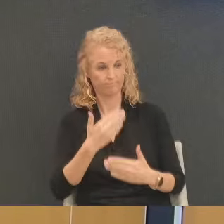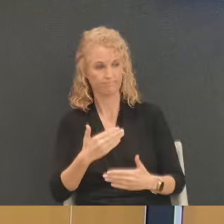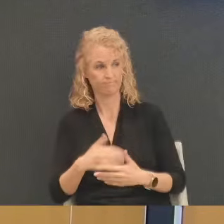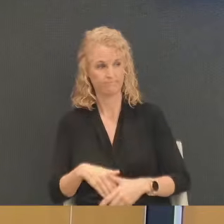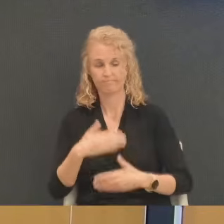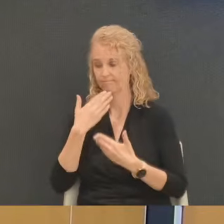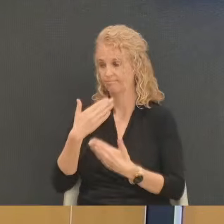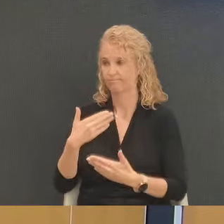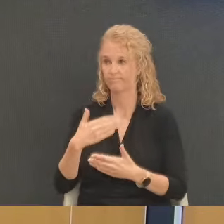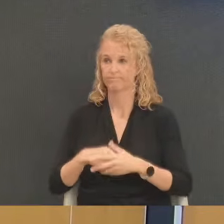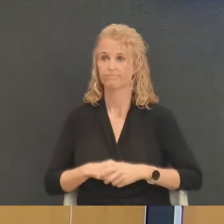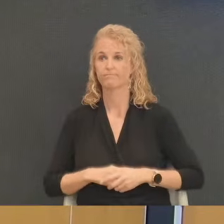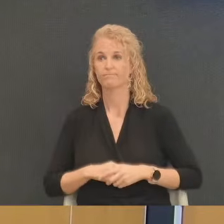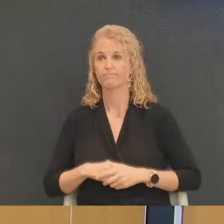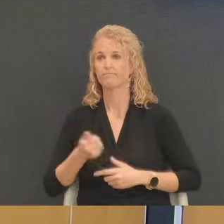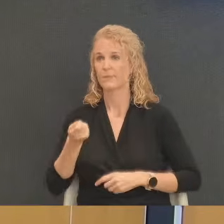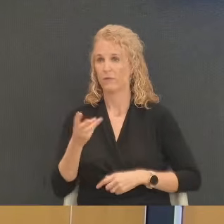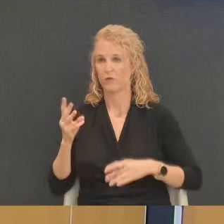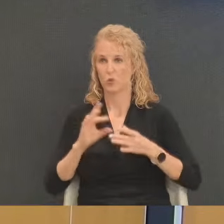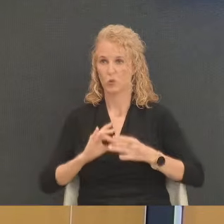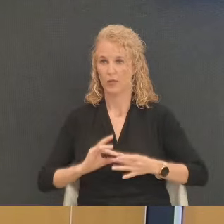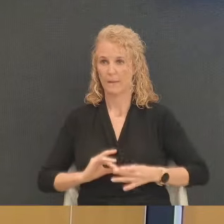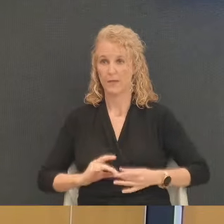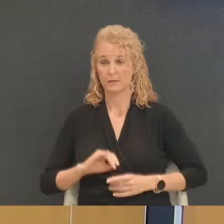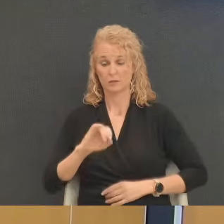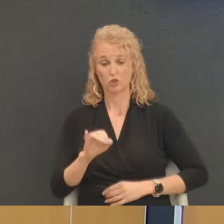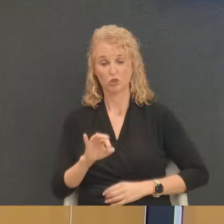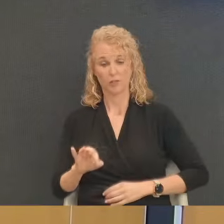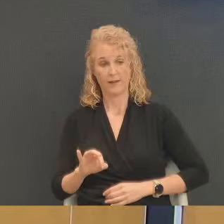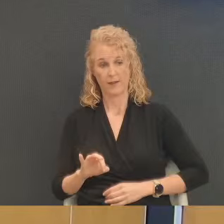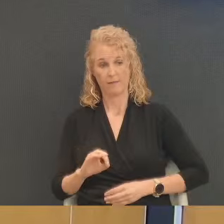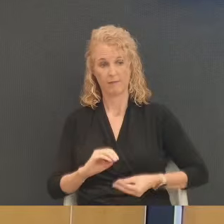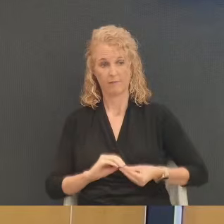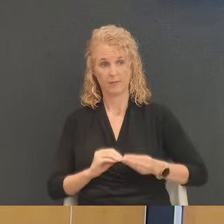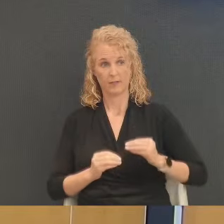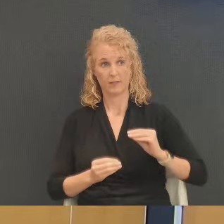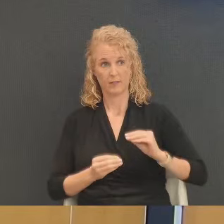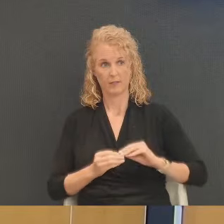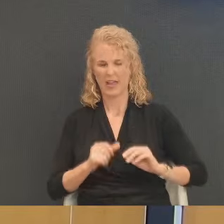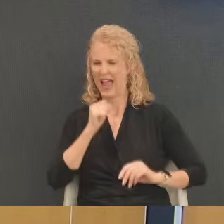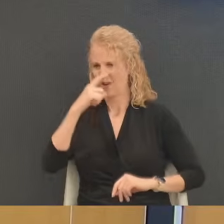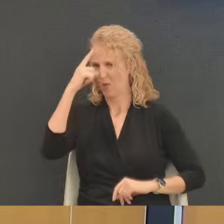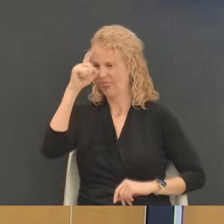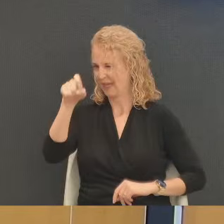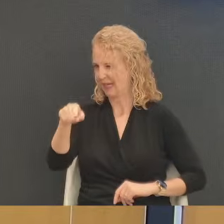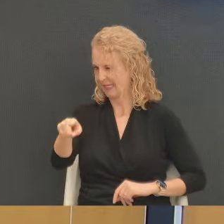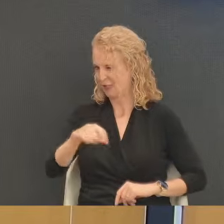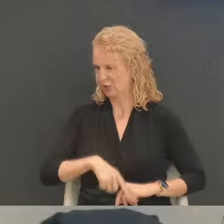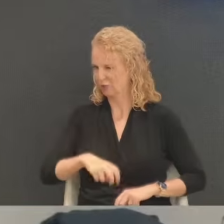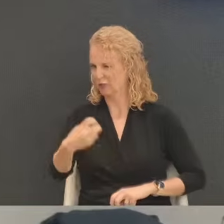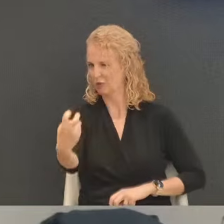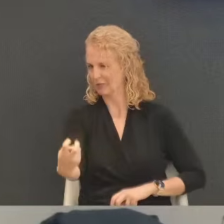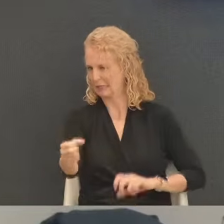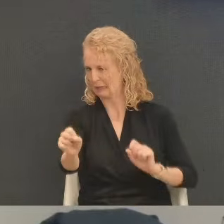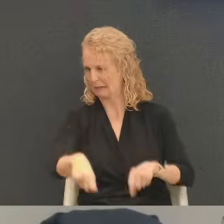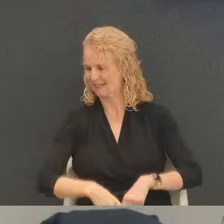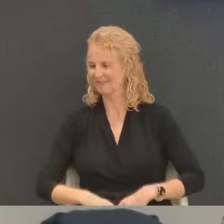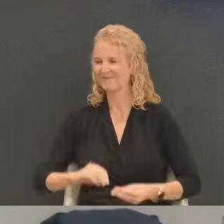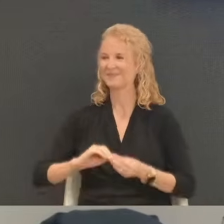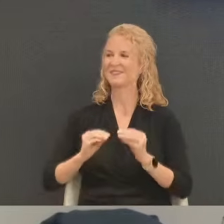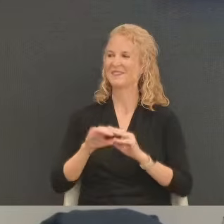you. I have a few things. Jeff, on Thanks. I don't think I'll need you, Phil. Thanks. On item eight,